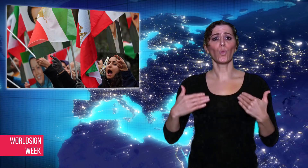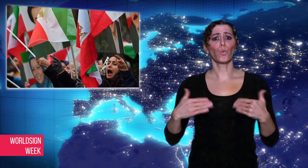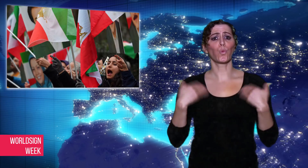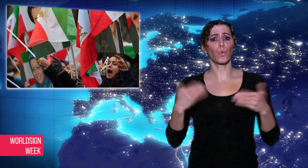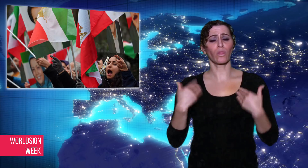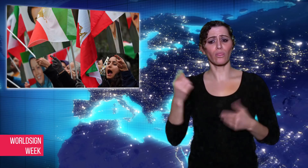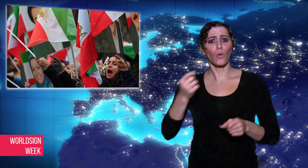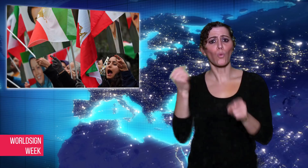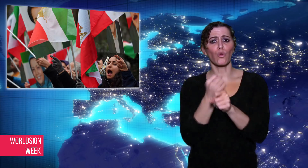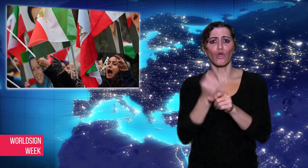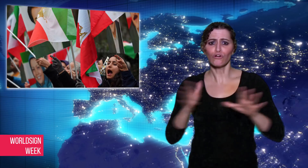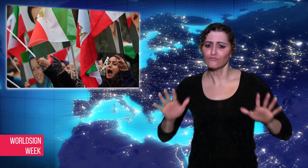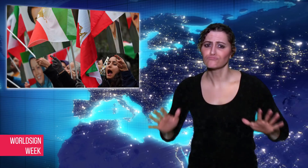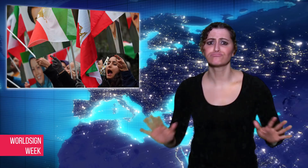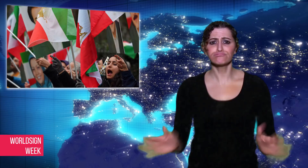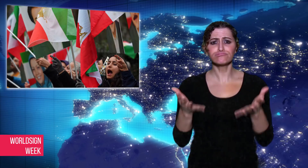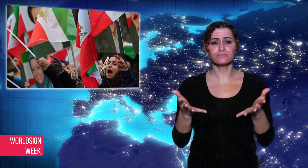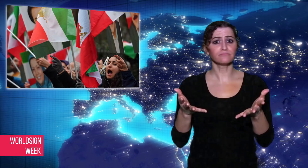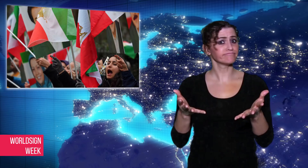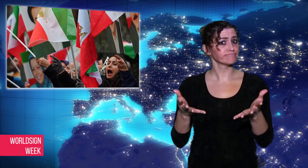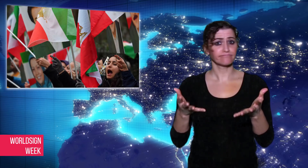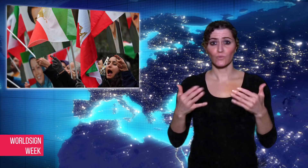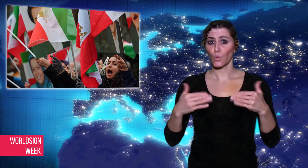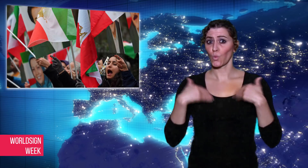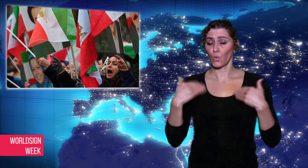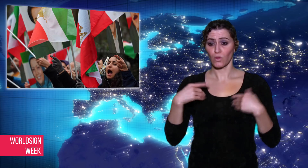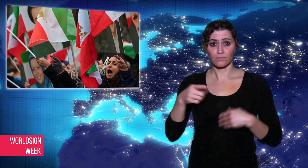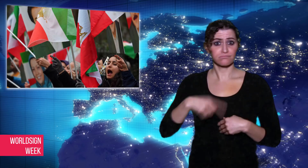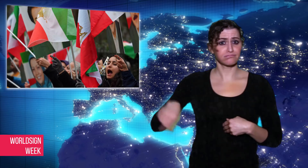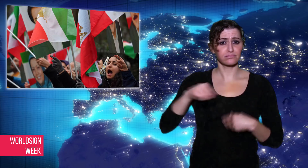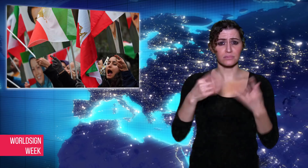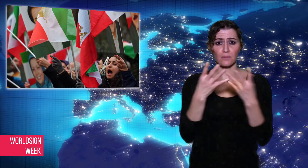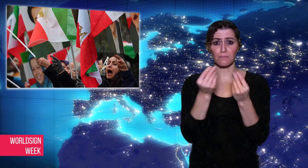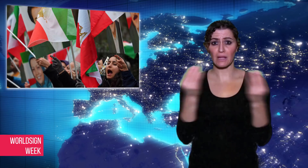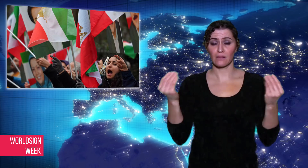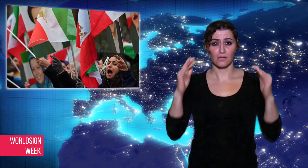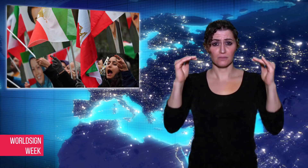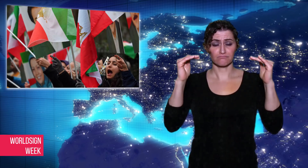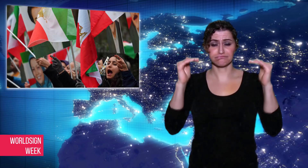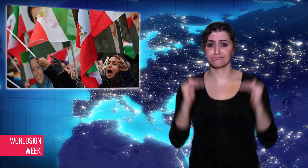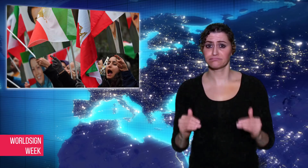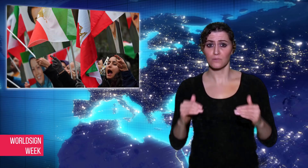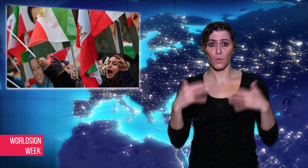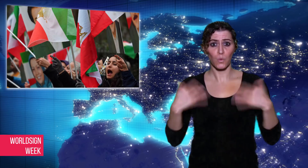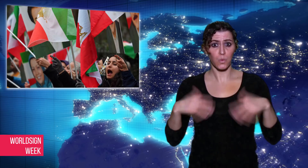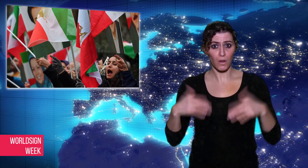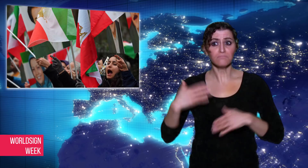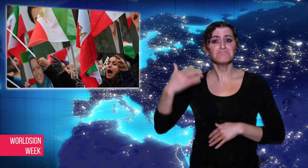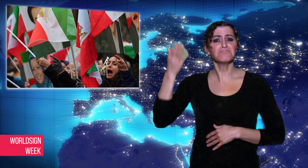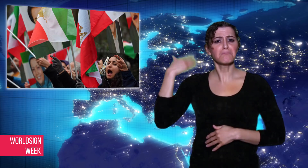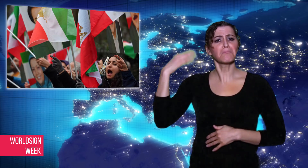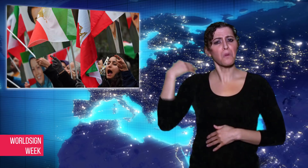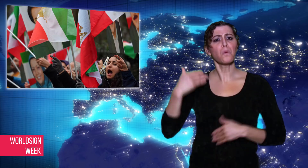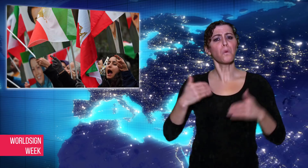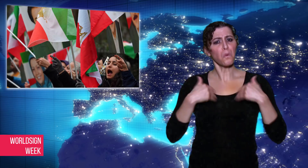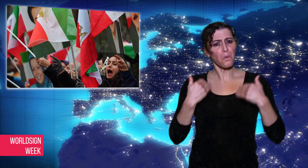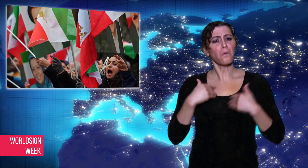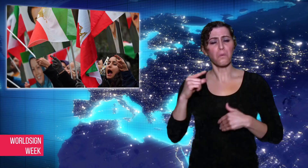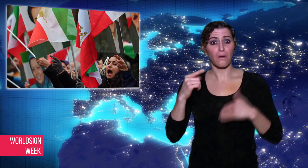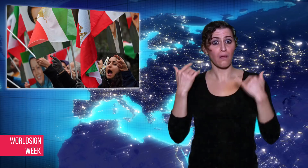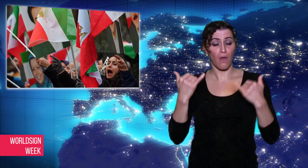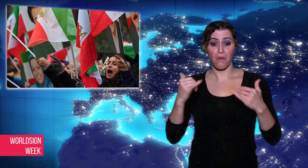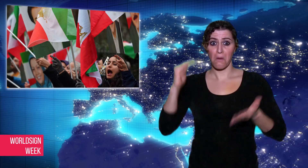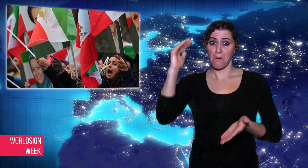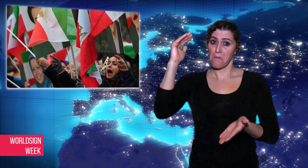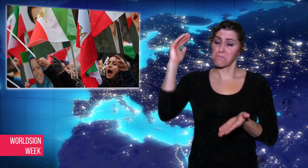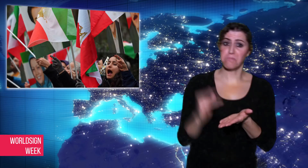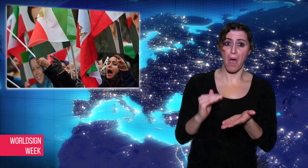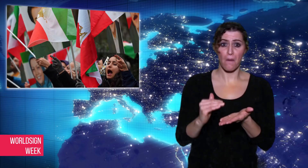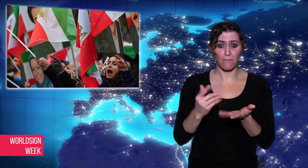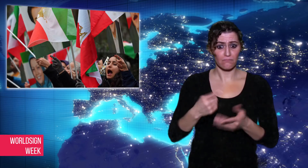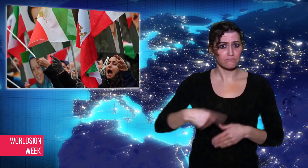currently at a all-time high. Currency